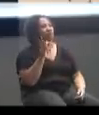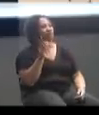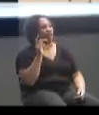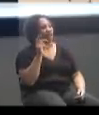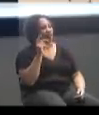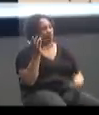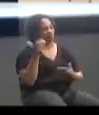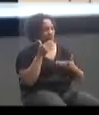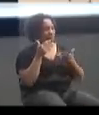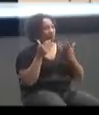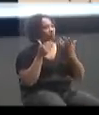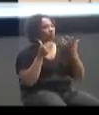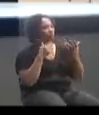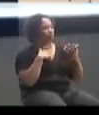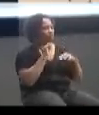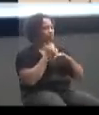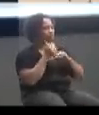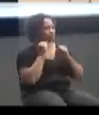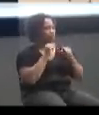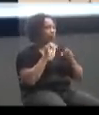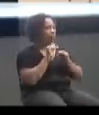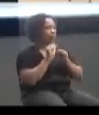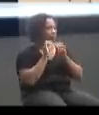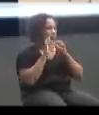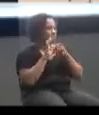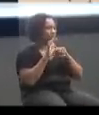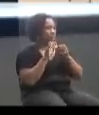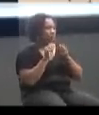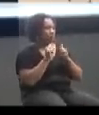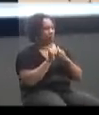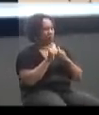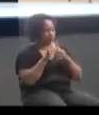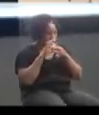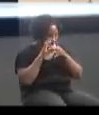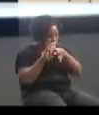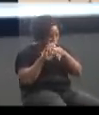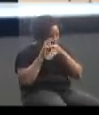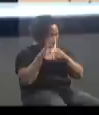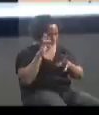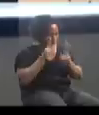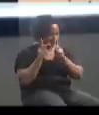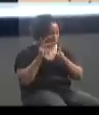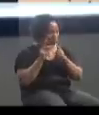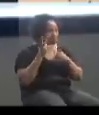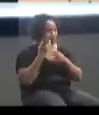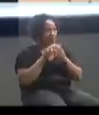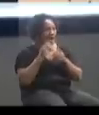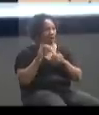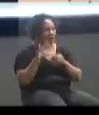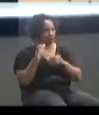WE ALREADY SET UP A STRONG WORKING RELATIONSHIP WITH THEM